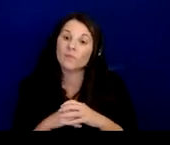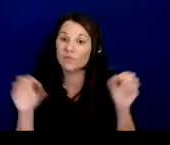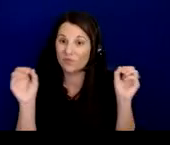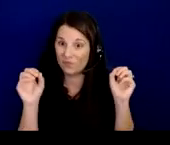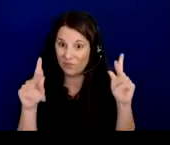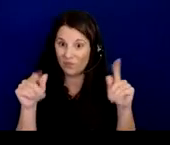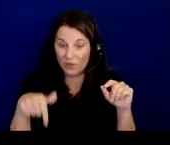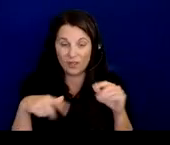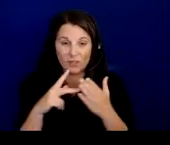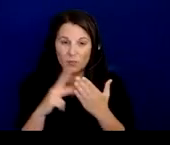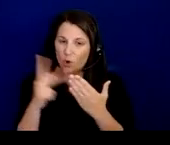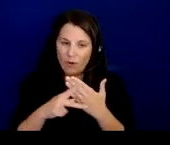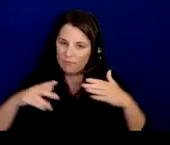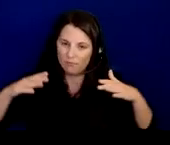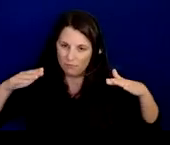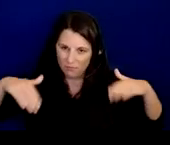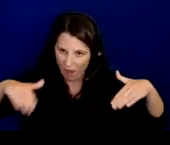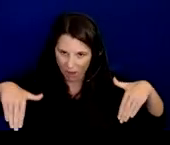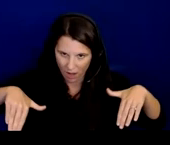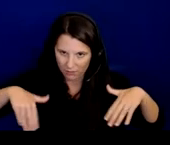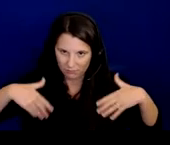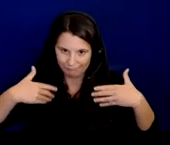it doesn't exist yet, but from, you know,